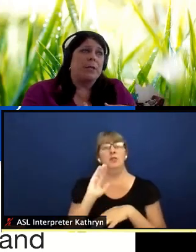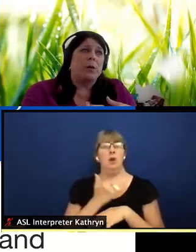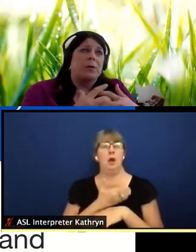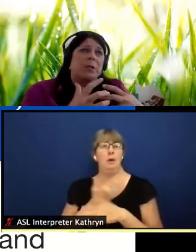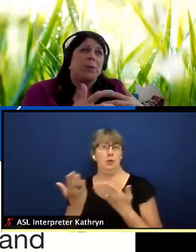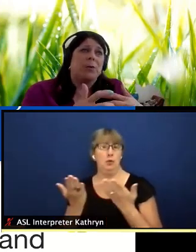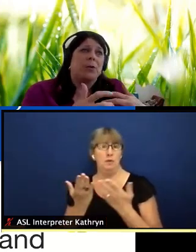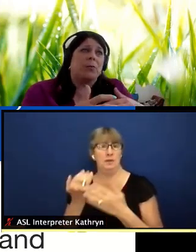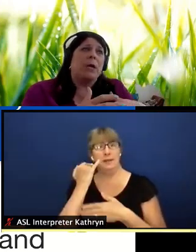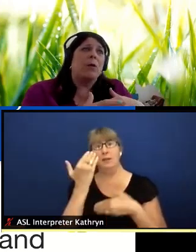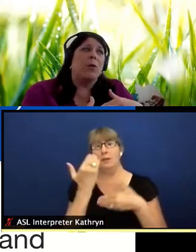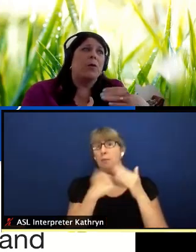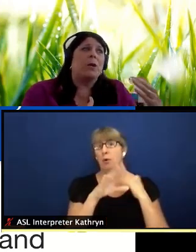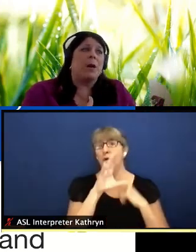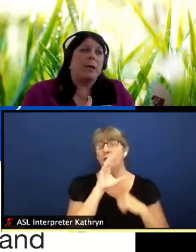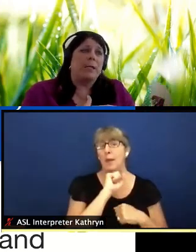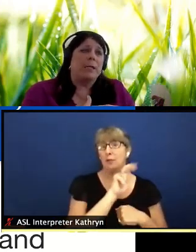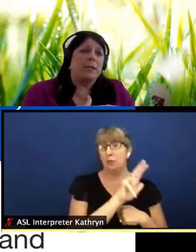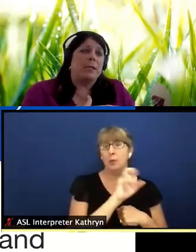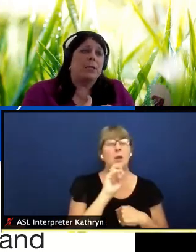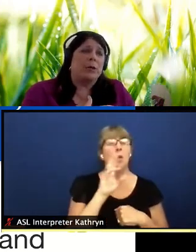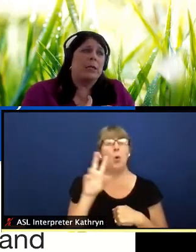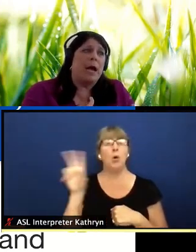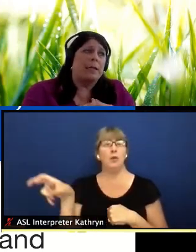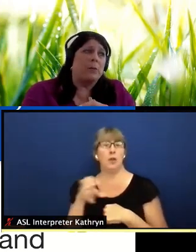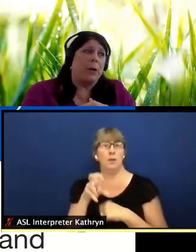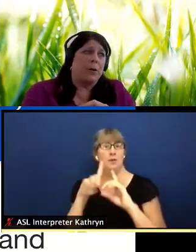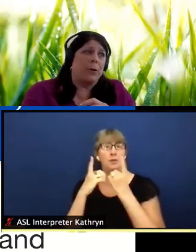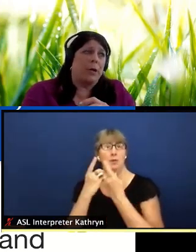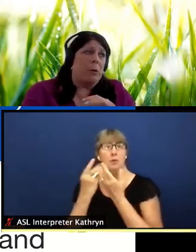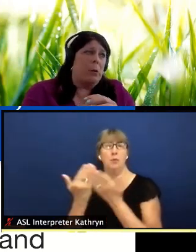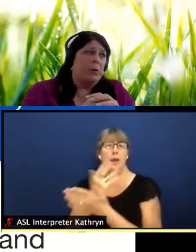whether it's Birth to Three or they're coming into the district as a brand new three year old.